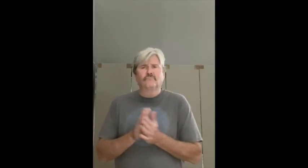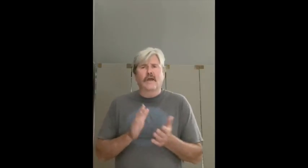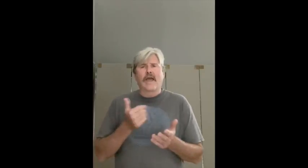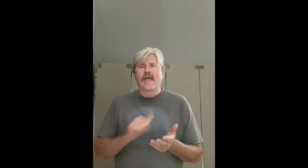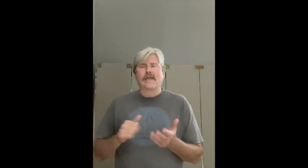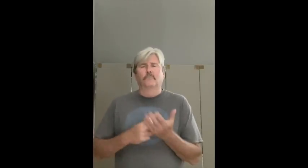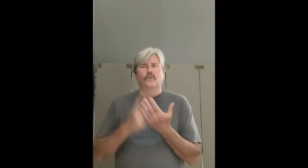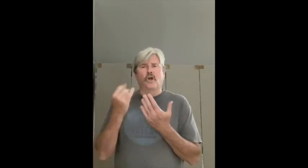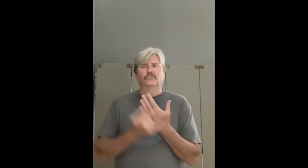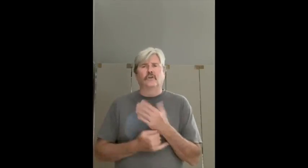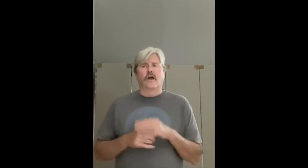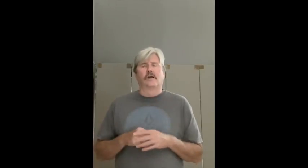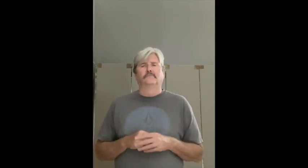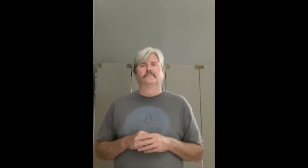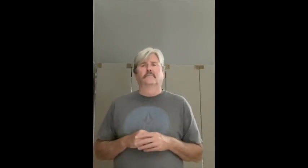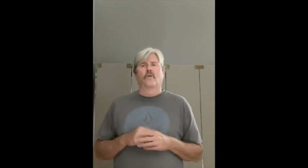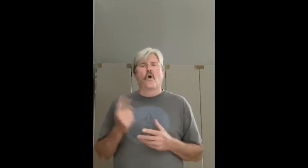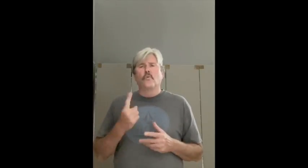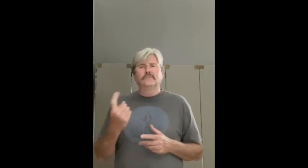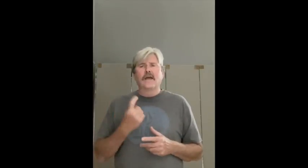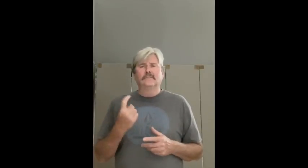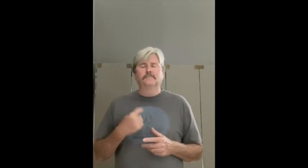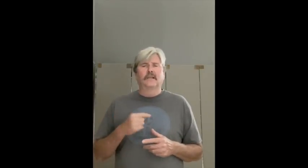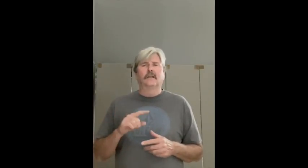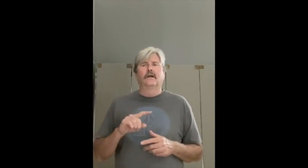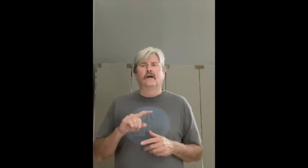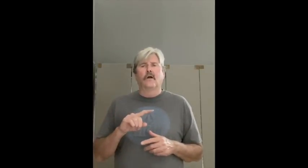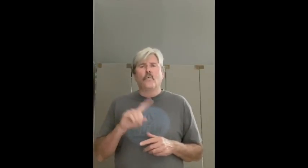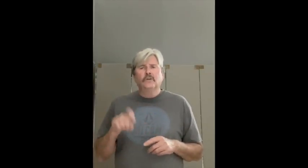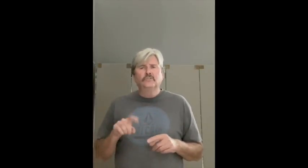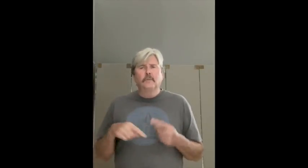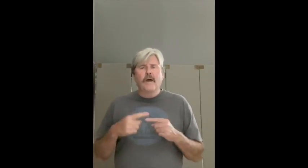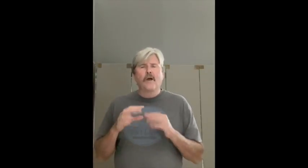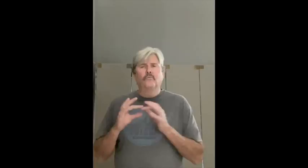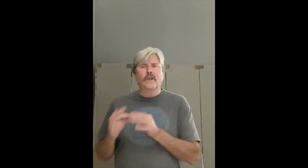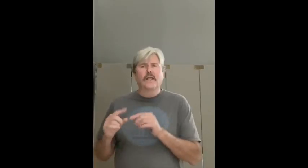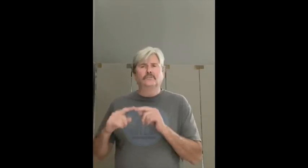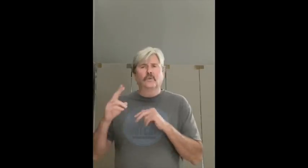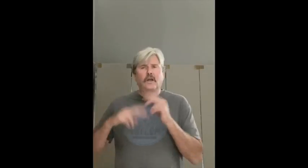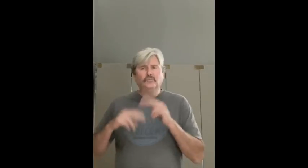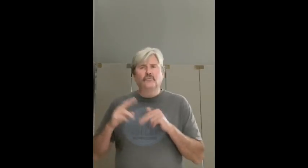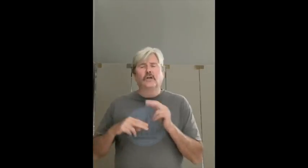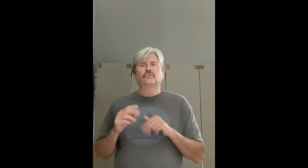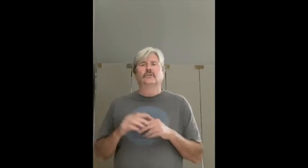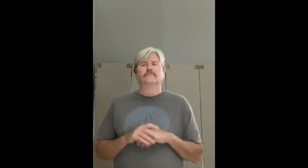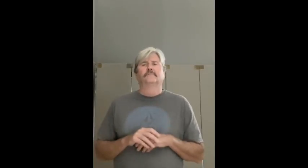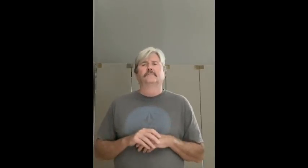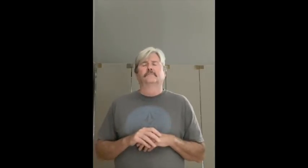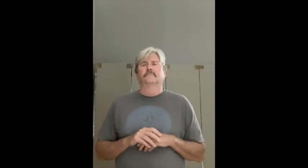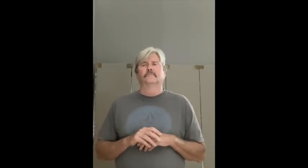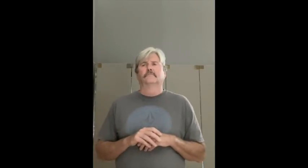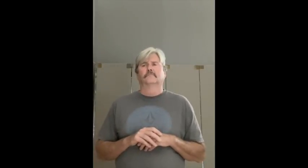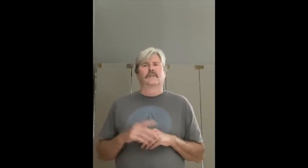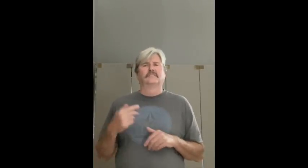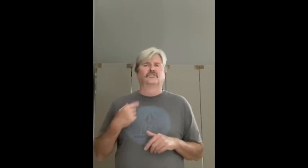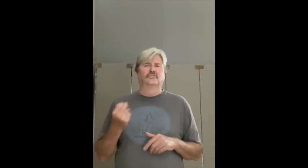other students actively engaged in any project. Always asking questions.